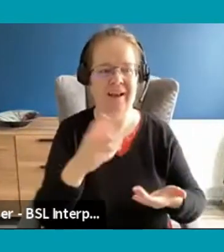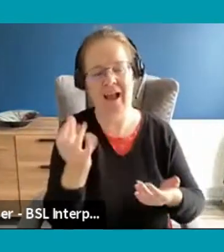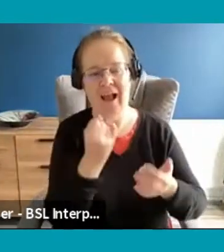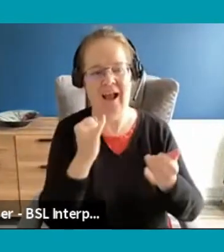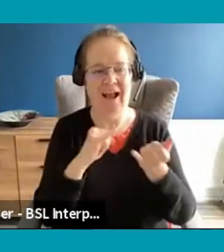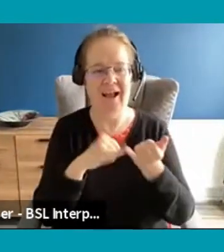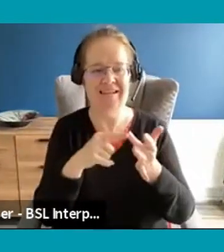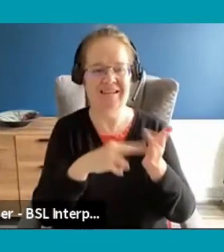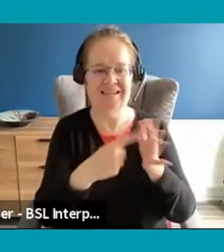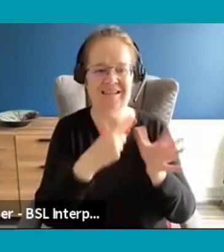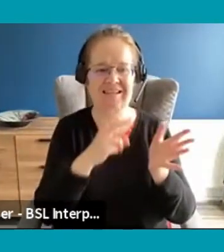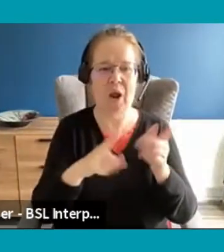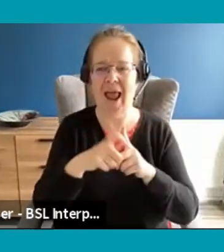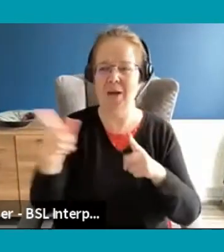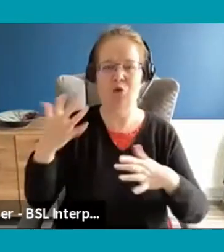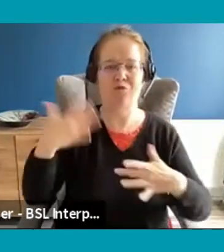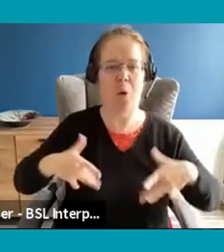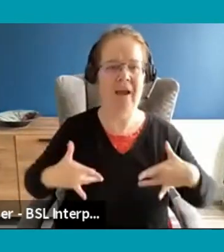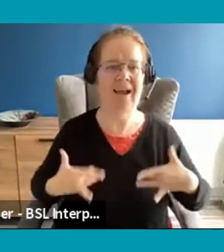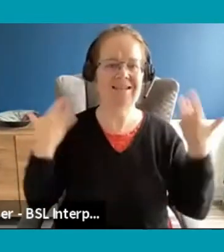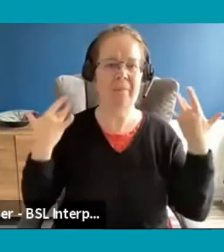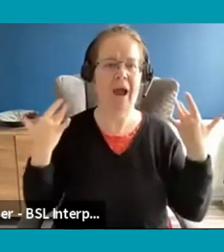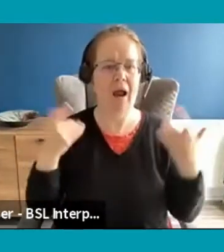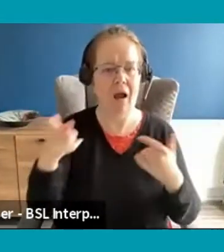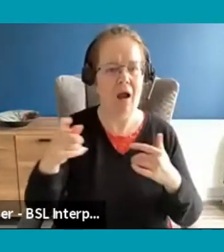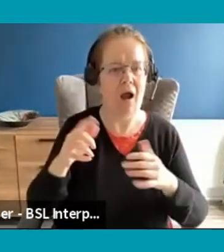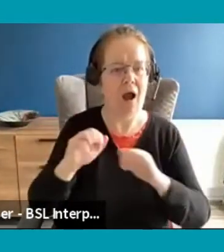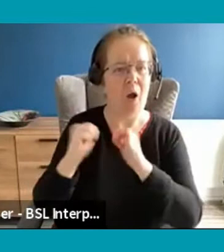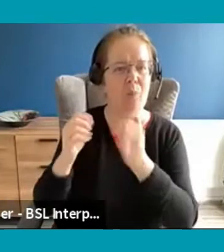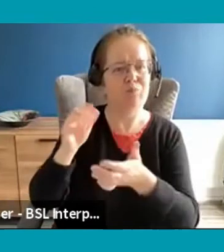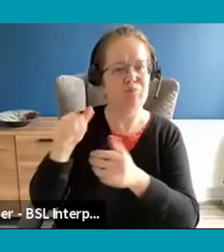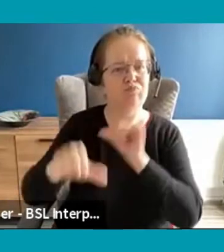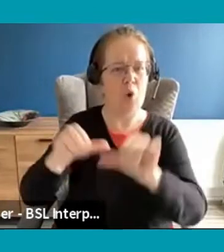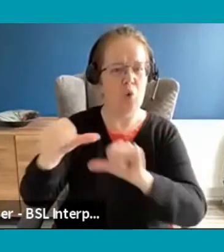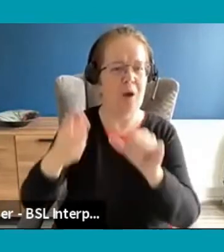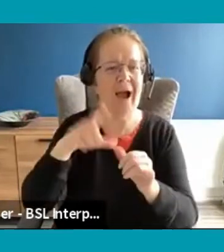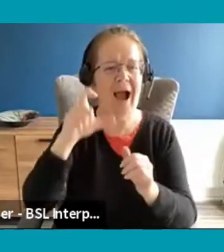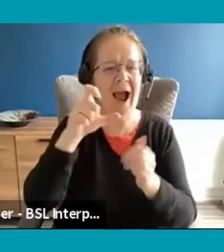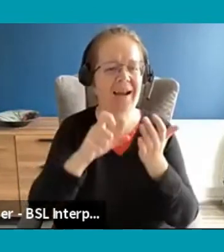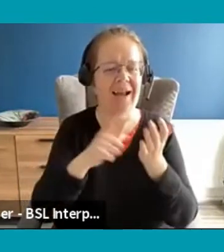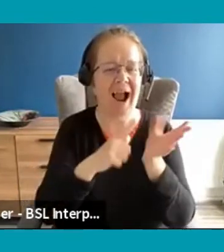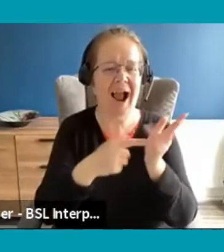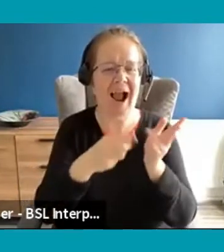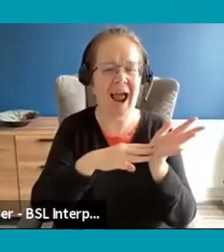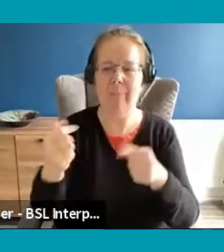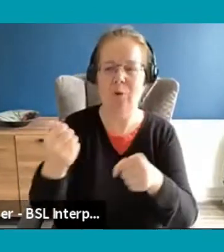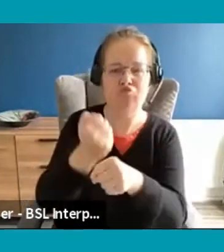the Inspire program. They work in our repair center and they're repairing equipment for us